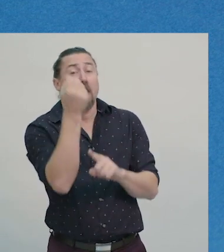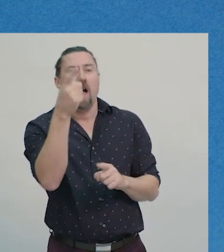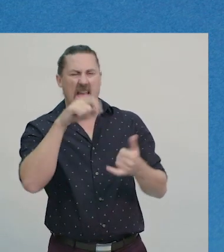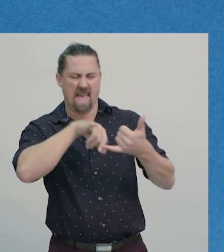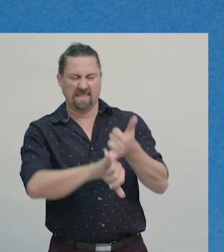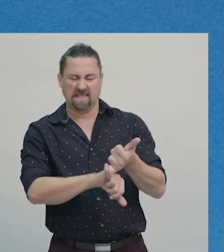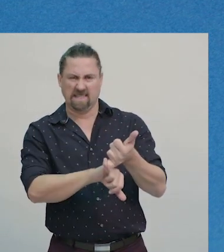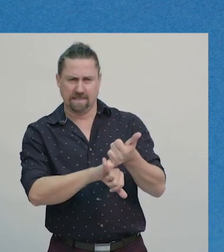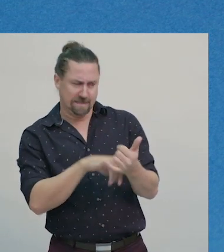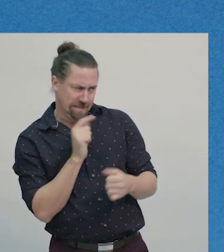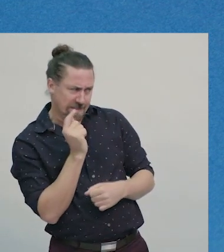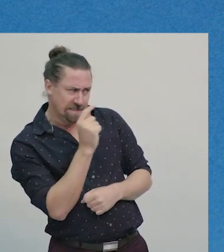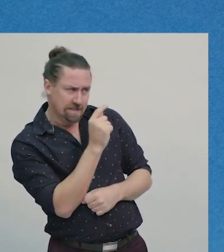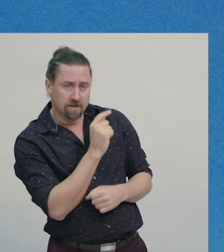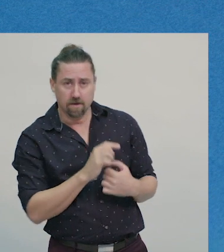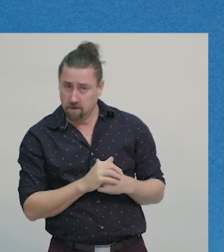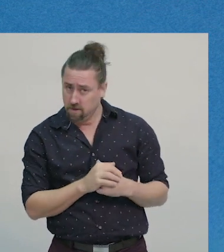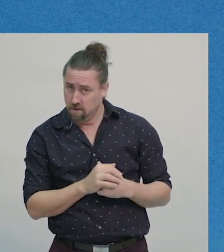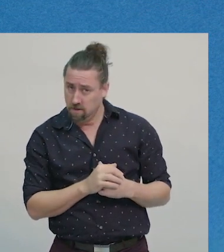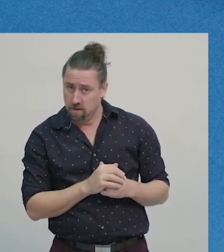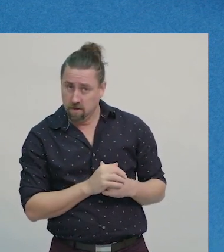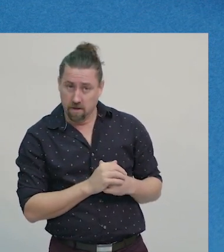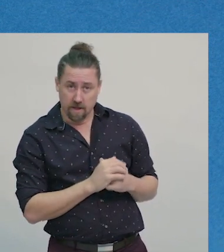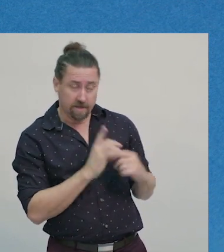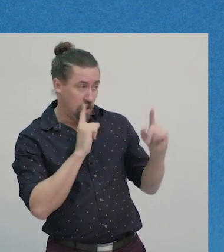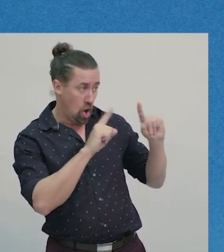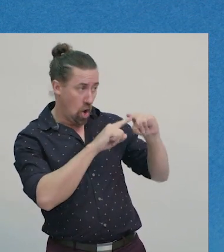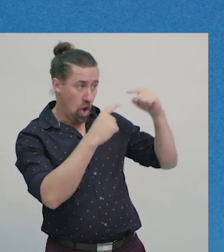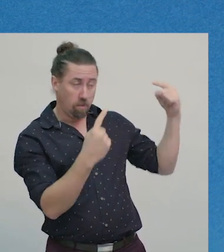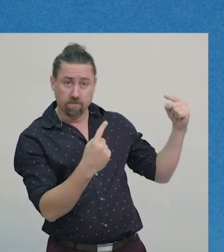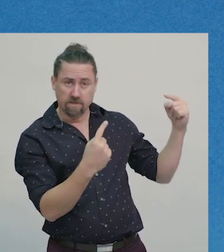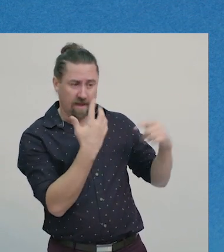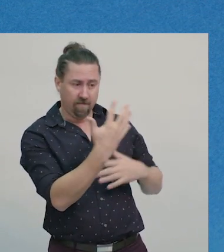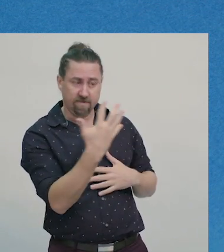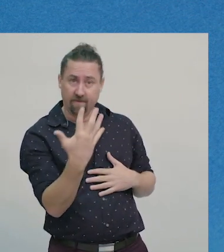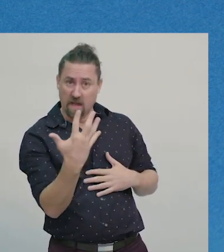Have you noticed that it is vertically opposite from the 55 degrees angle?